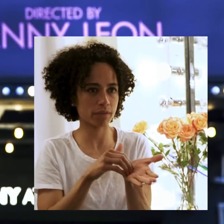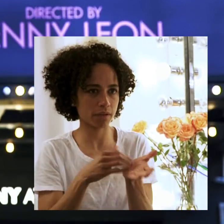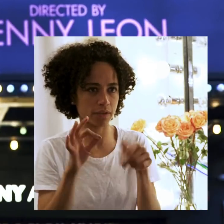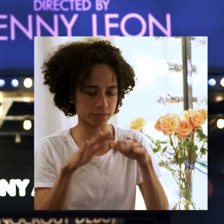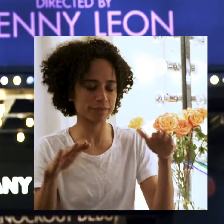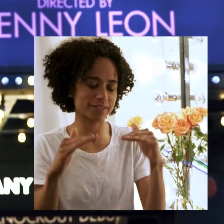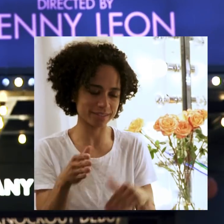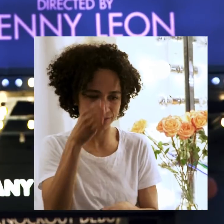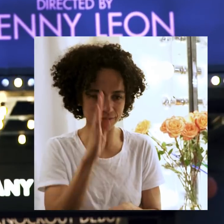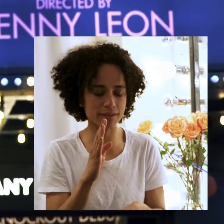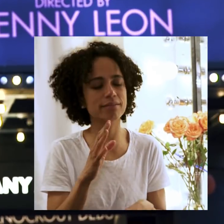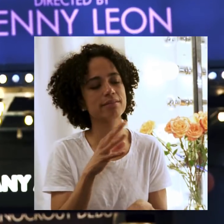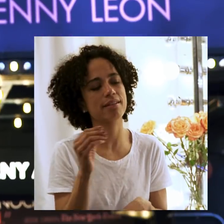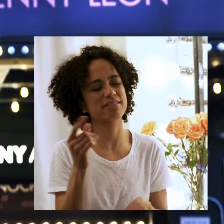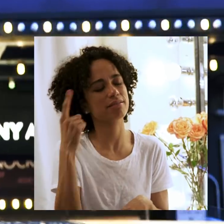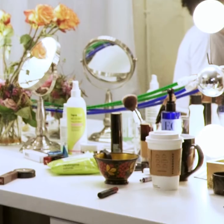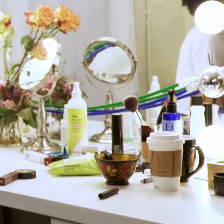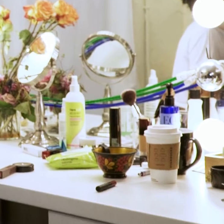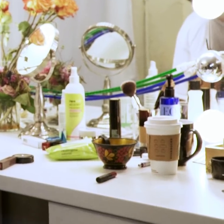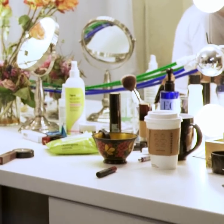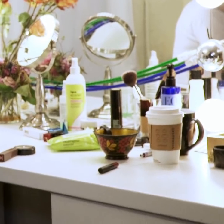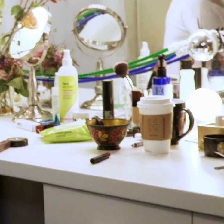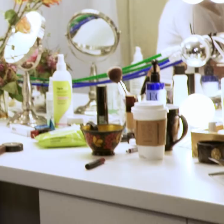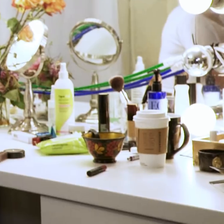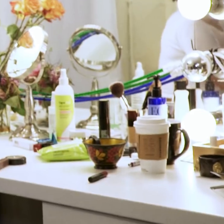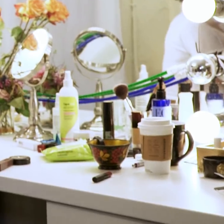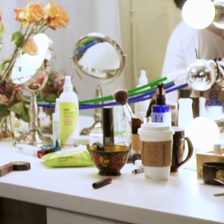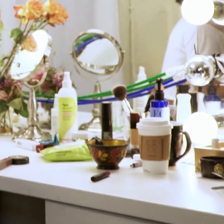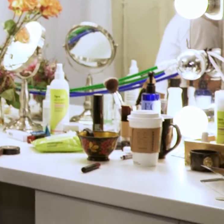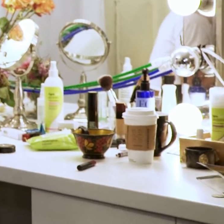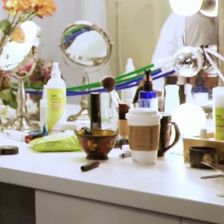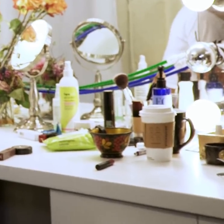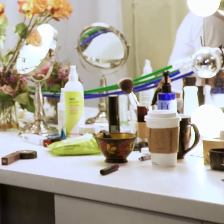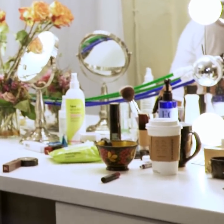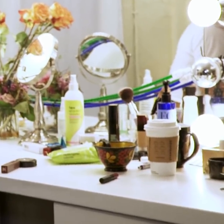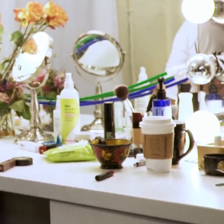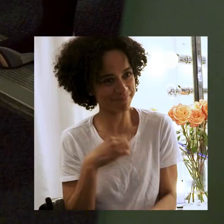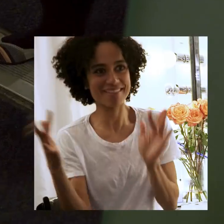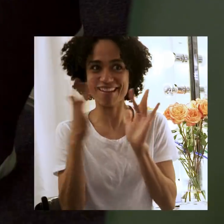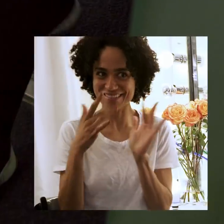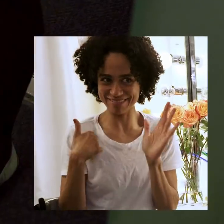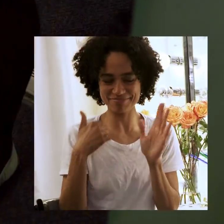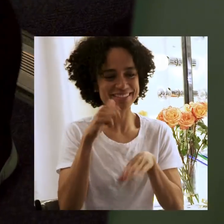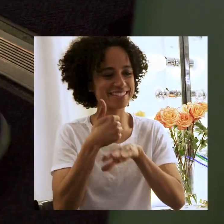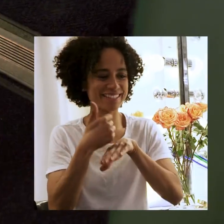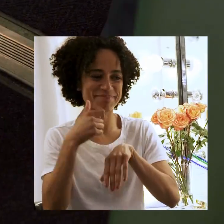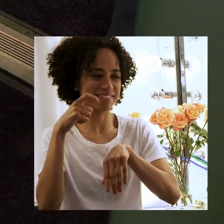of doing a revival of Children of a Lesser God, and he decided that he wanted to meet a person who was deaf first. So he contacted me.